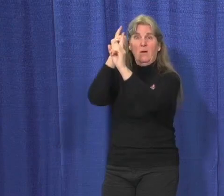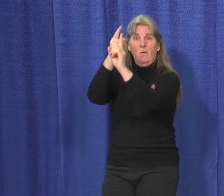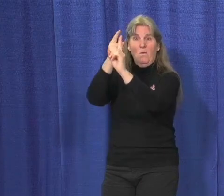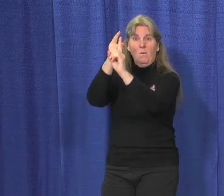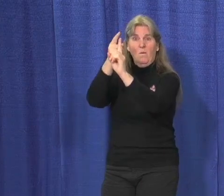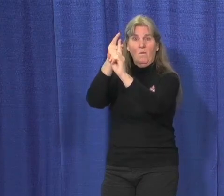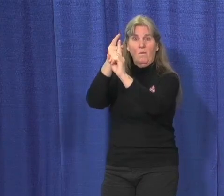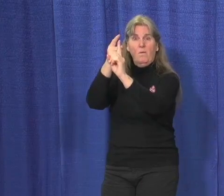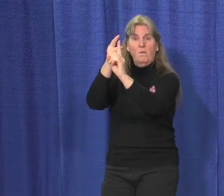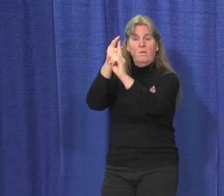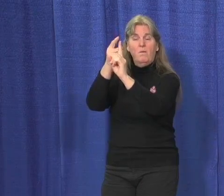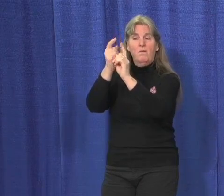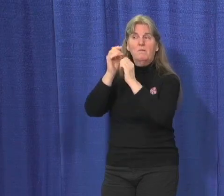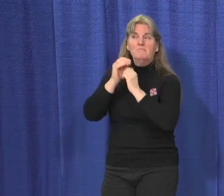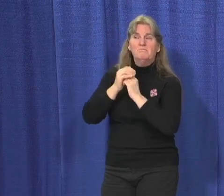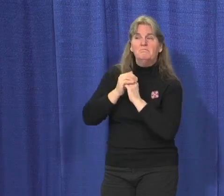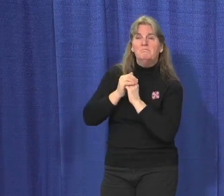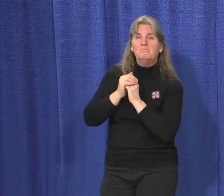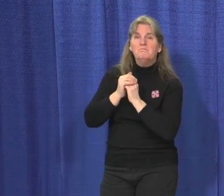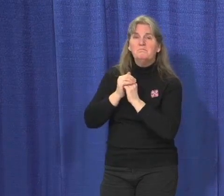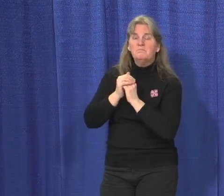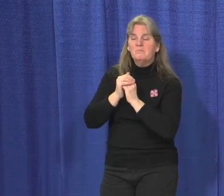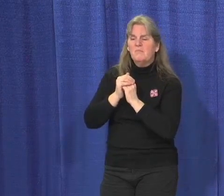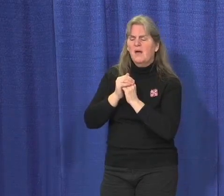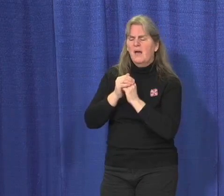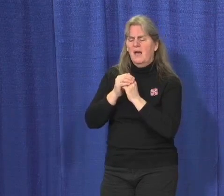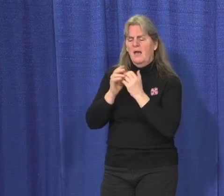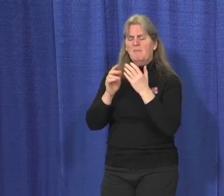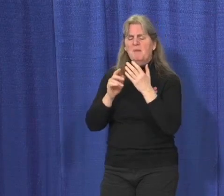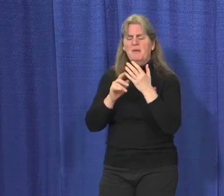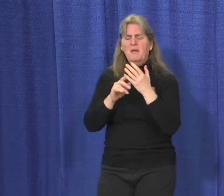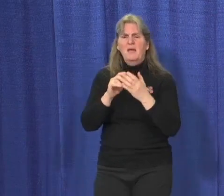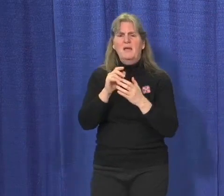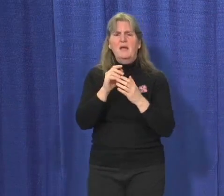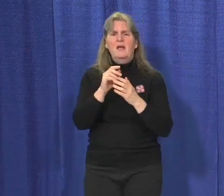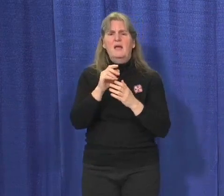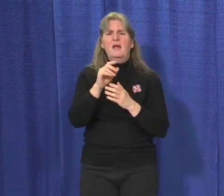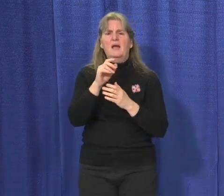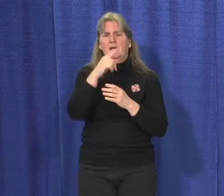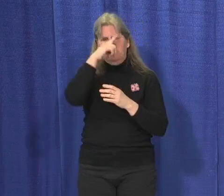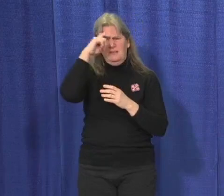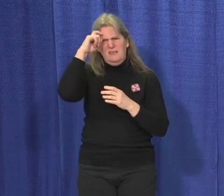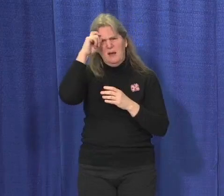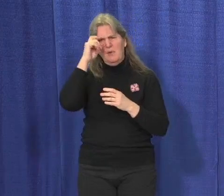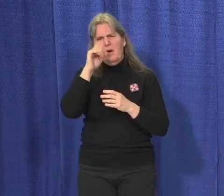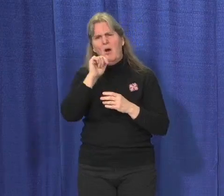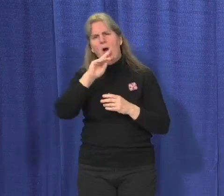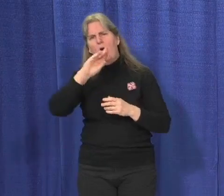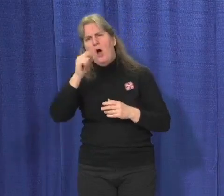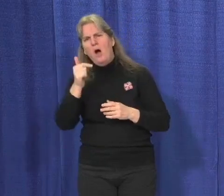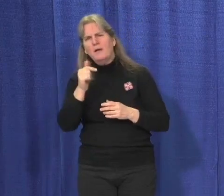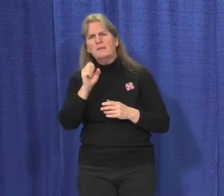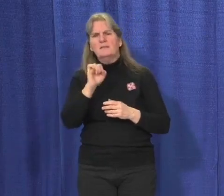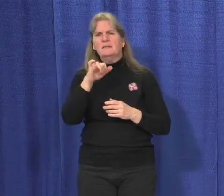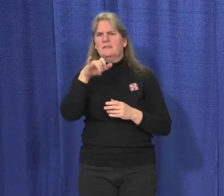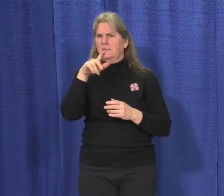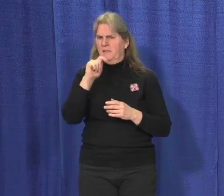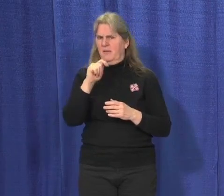goals of -- violate summer into September getting up to a high